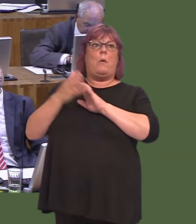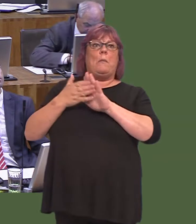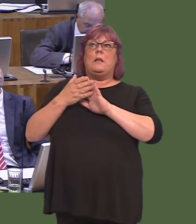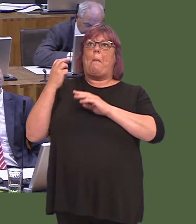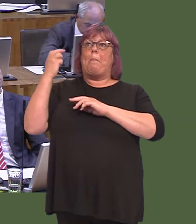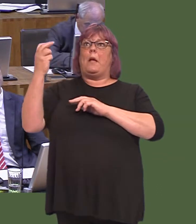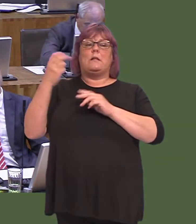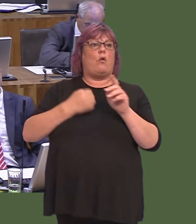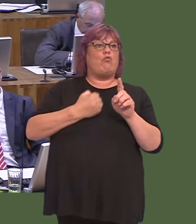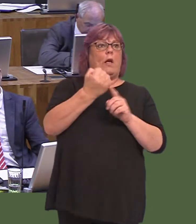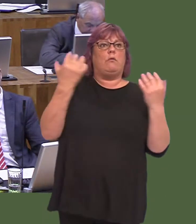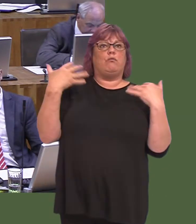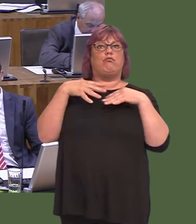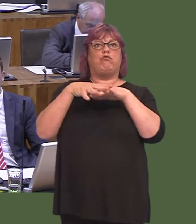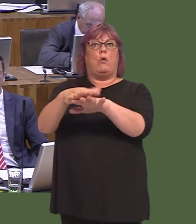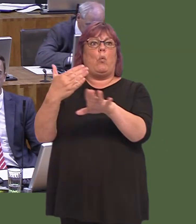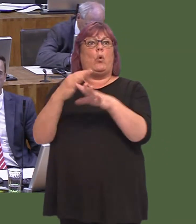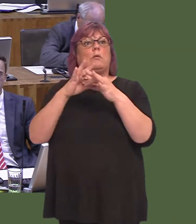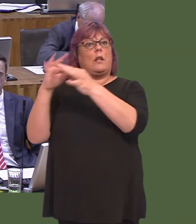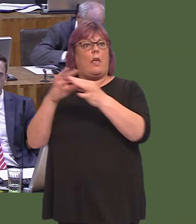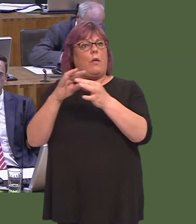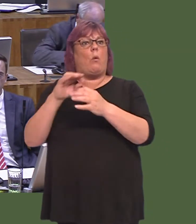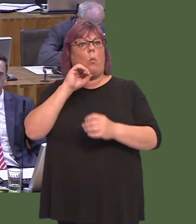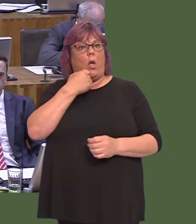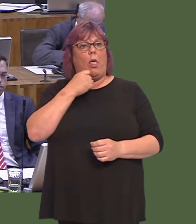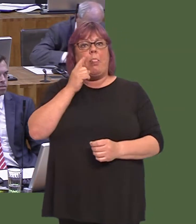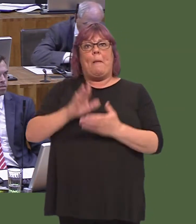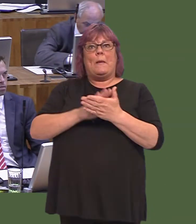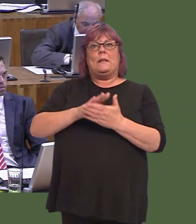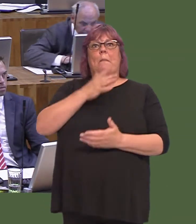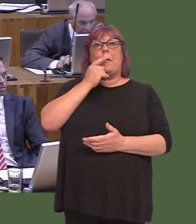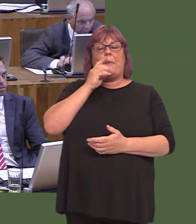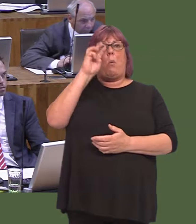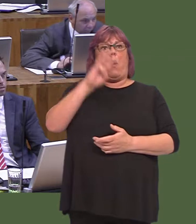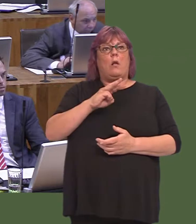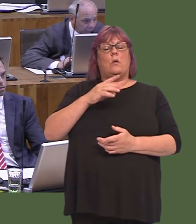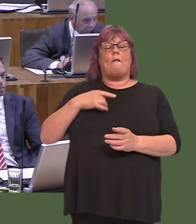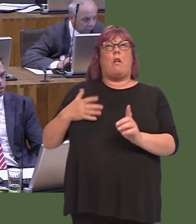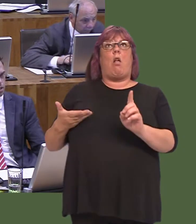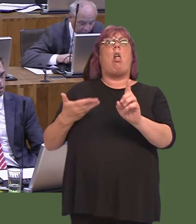light rail network. That is what we offer the people of Walesóa real vision to plug that gap until such time